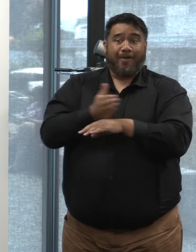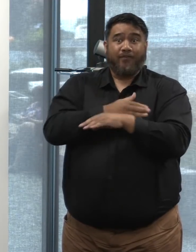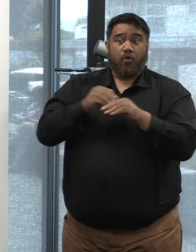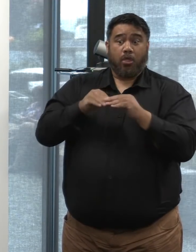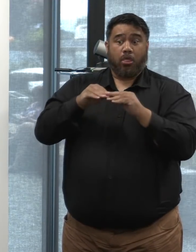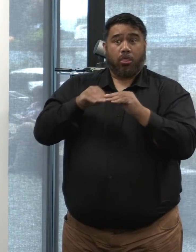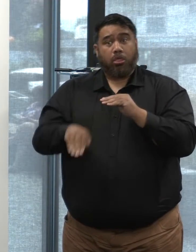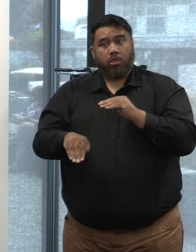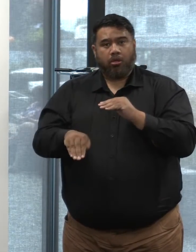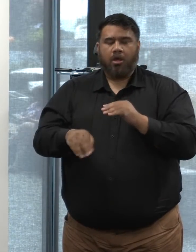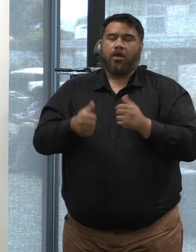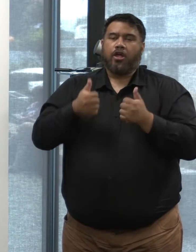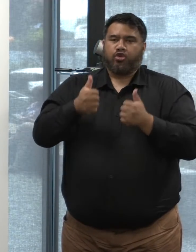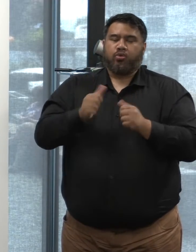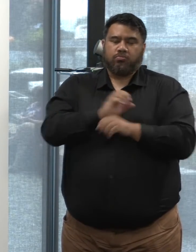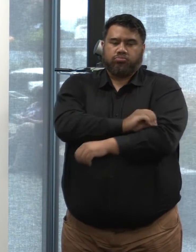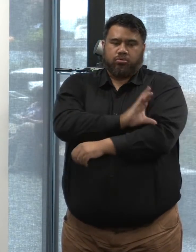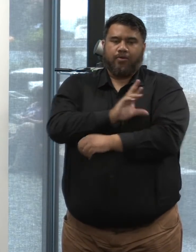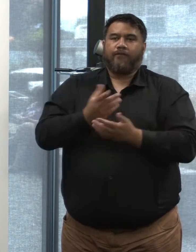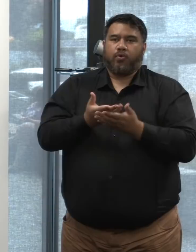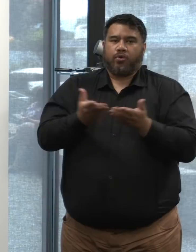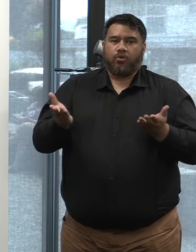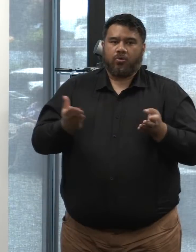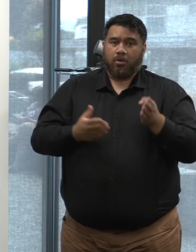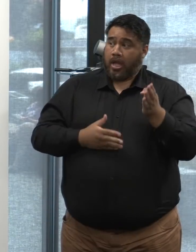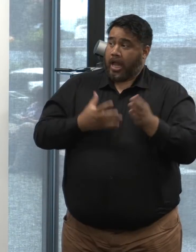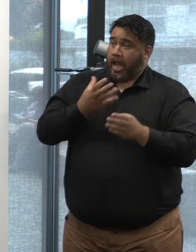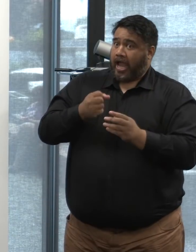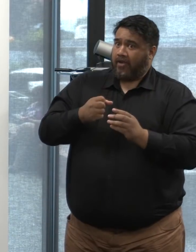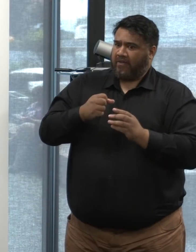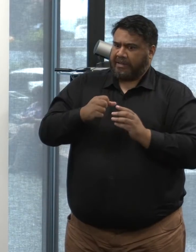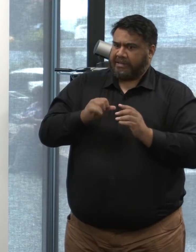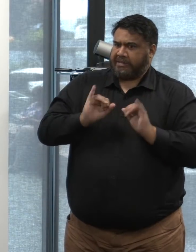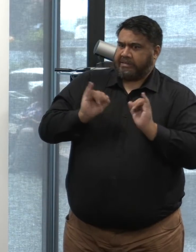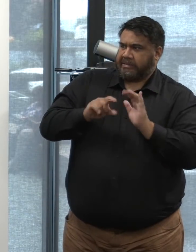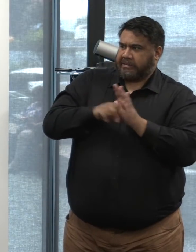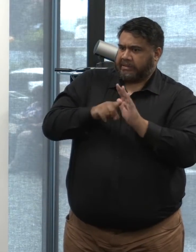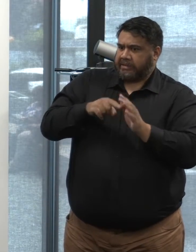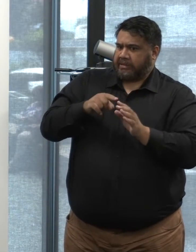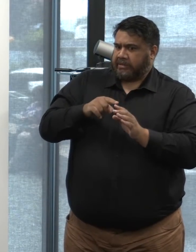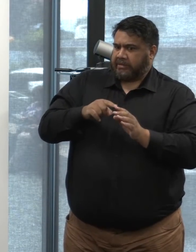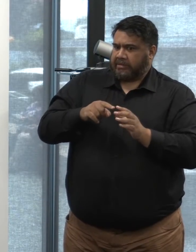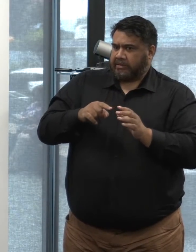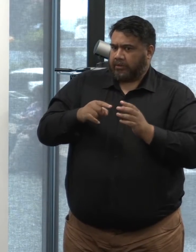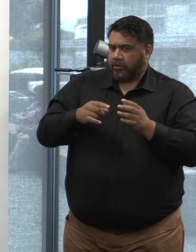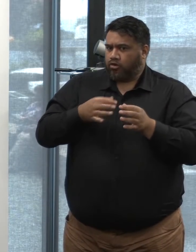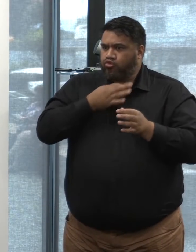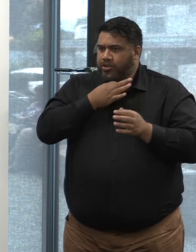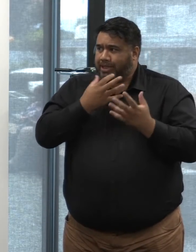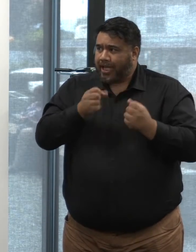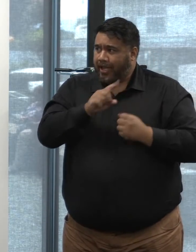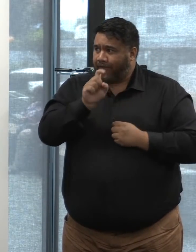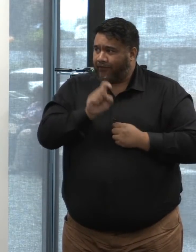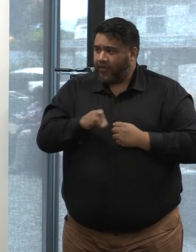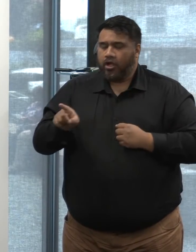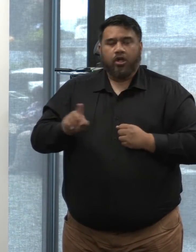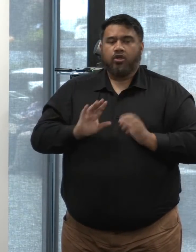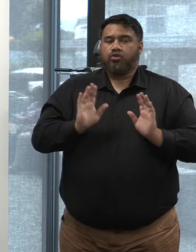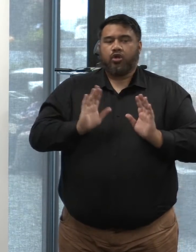as the director-general has said, we can get that level of antibodies and immune protection to peak before we